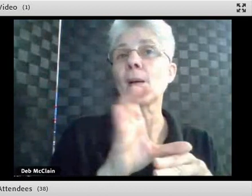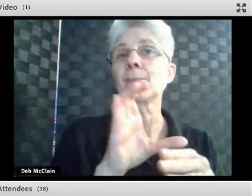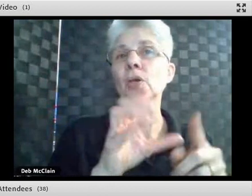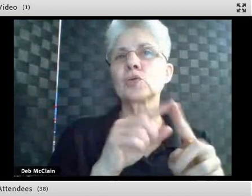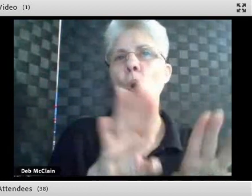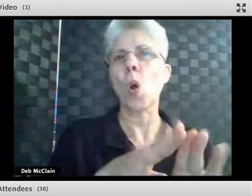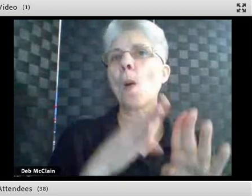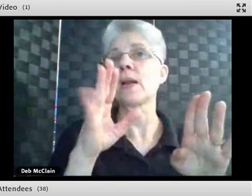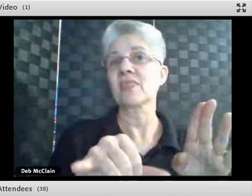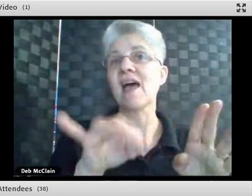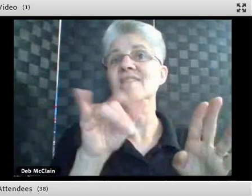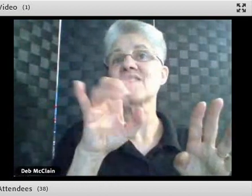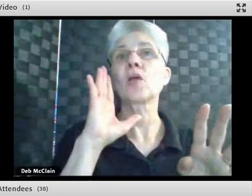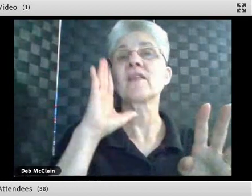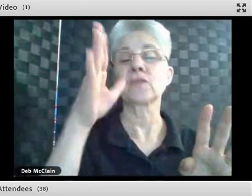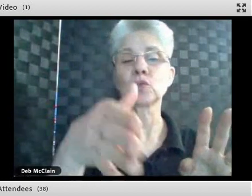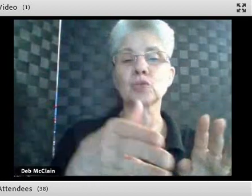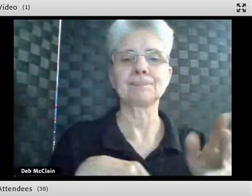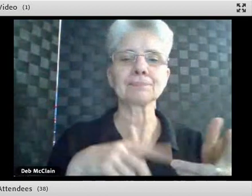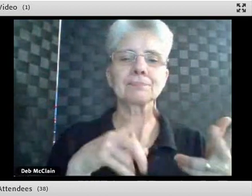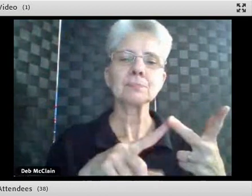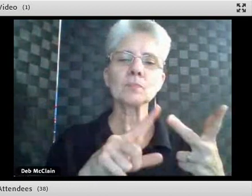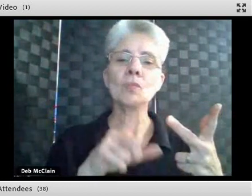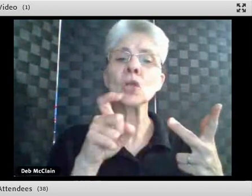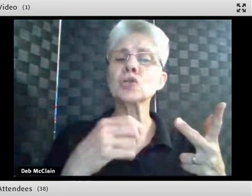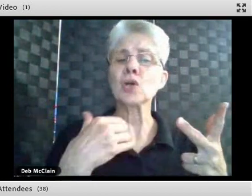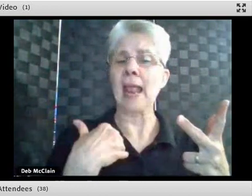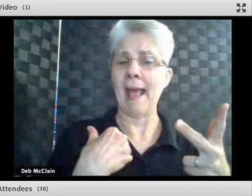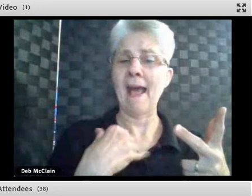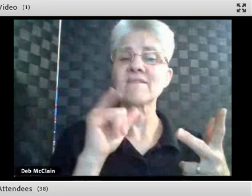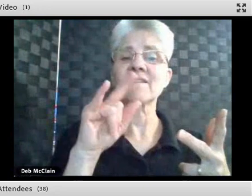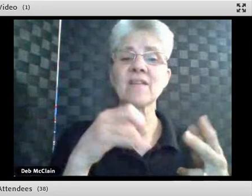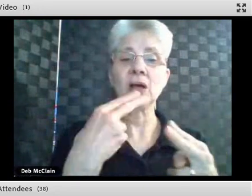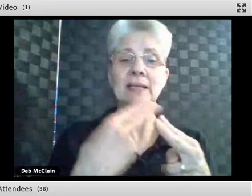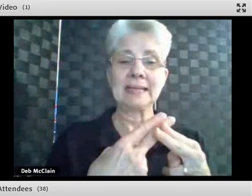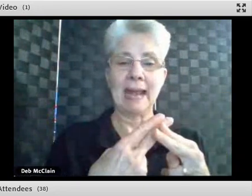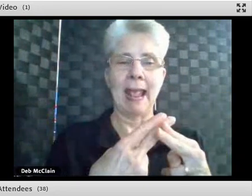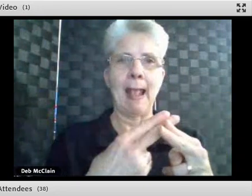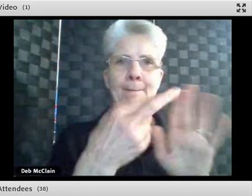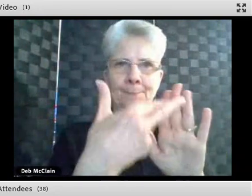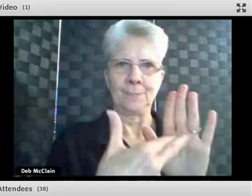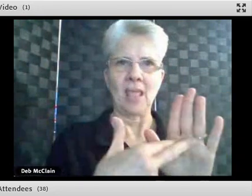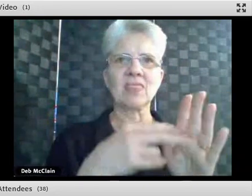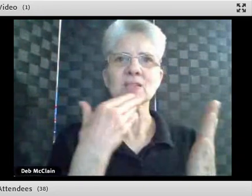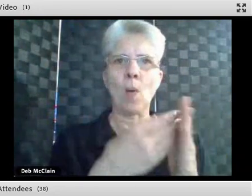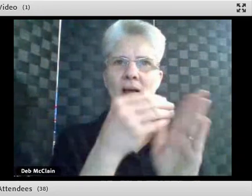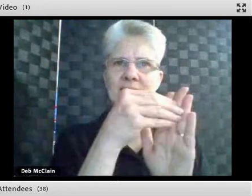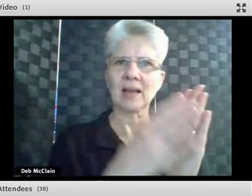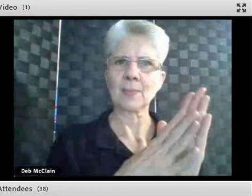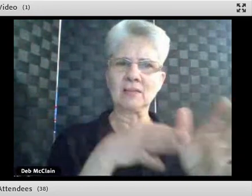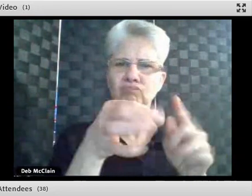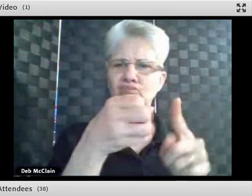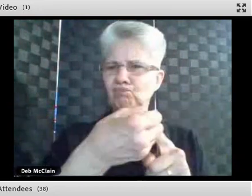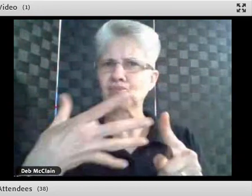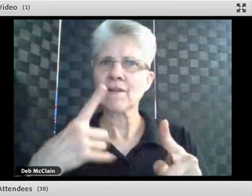to open up that file in the future. You should have a file naming convention that's well-documented for your organization,